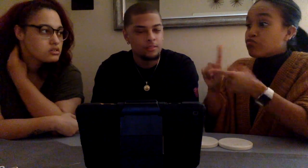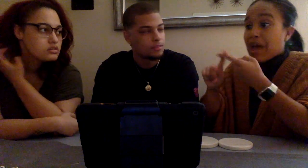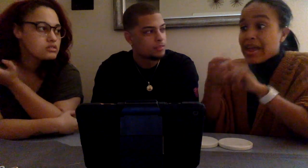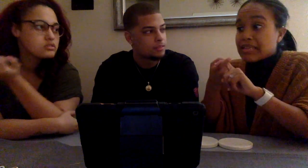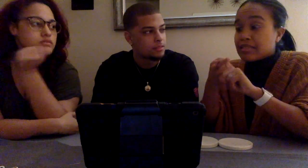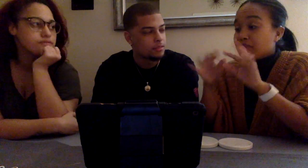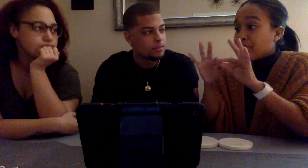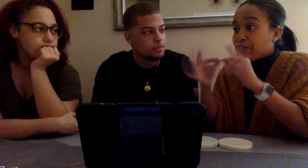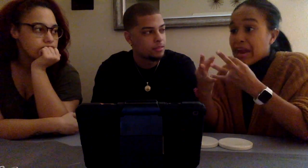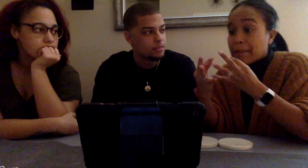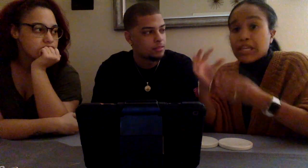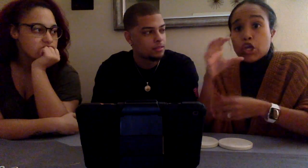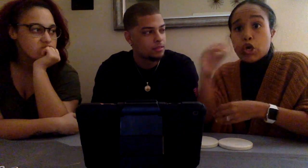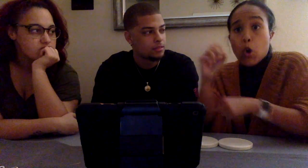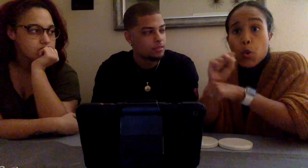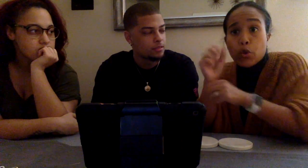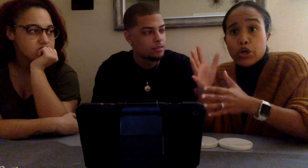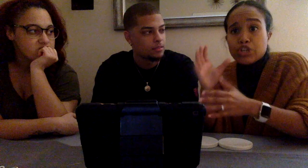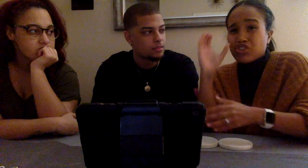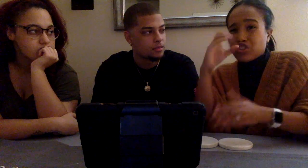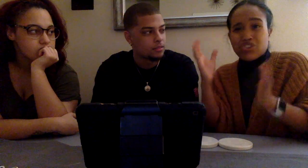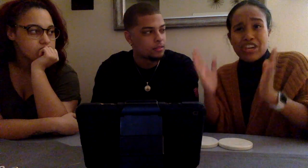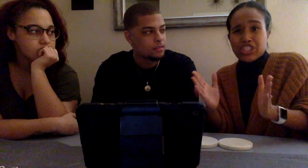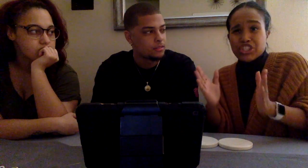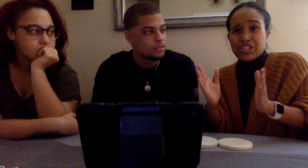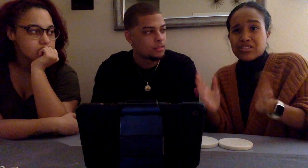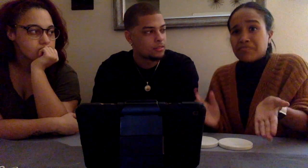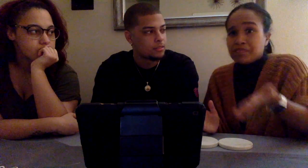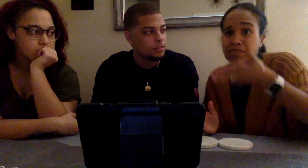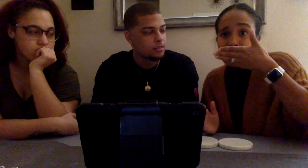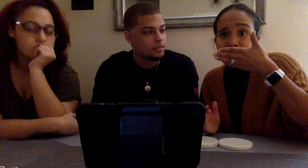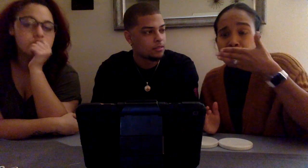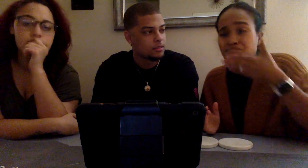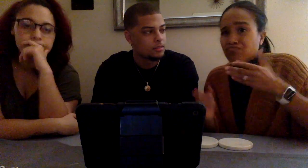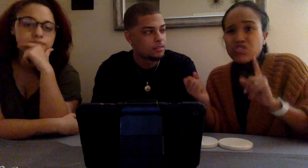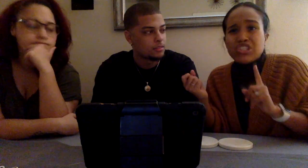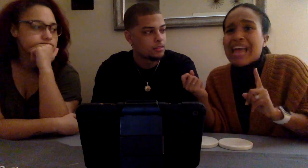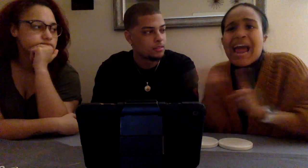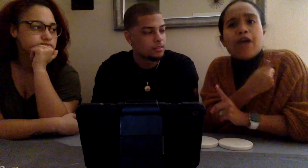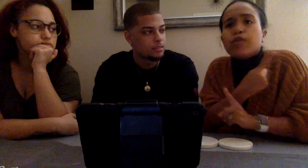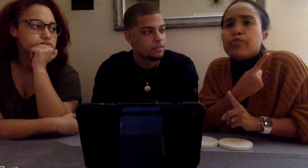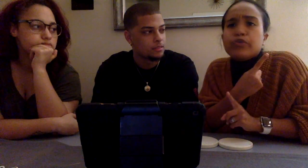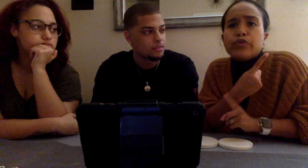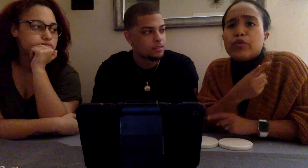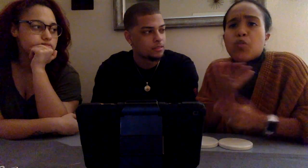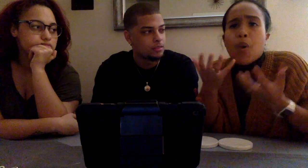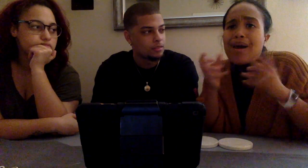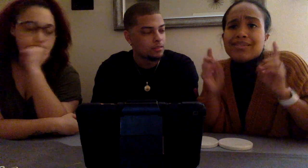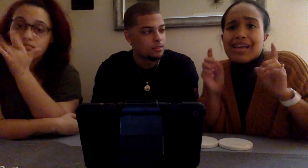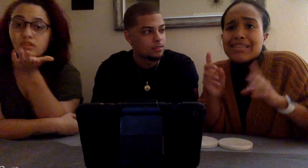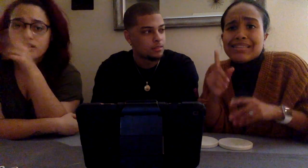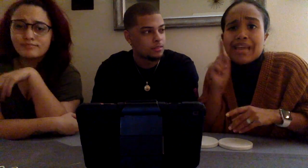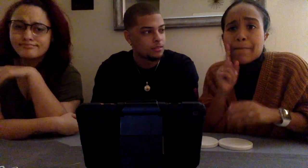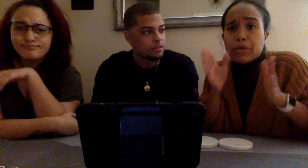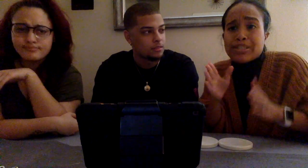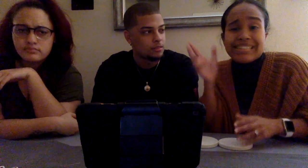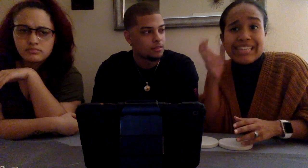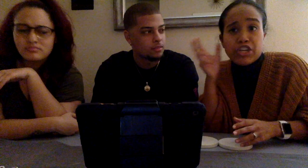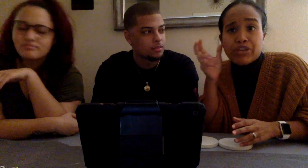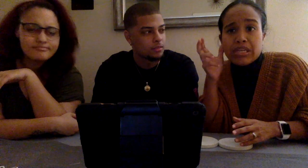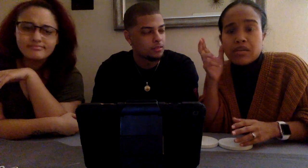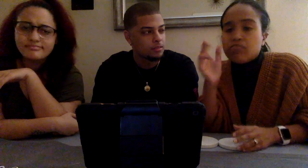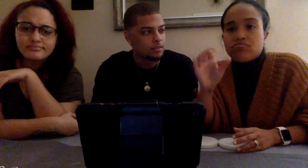....friends, family, co-workers, and even strangers just, out of the blue, cover their mouths and test a deaf person's hearing ability.